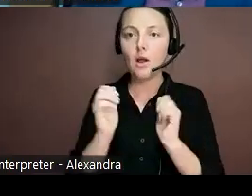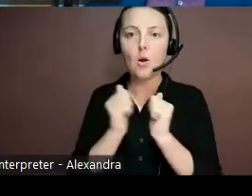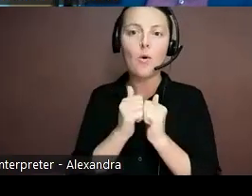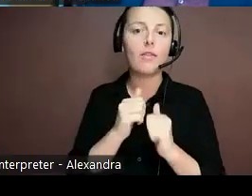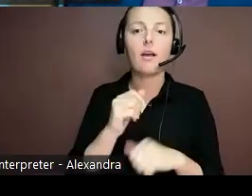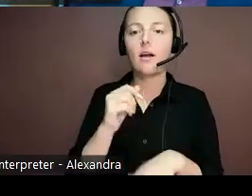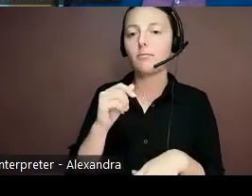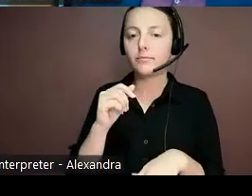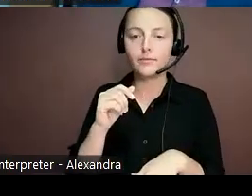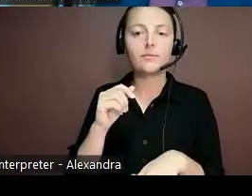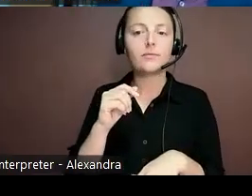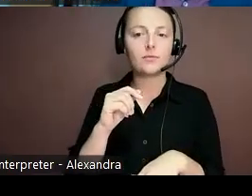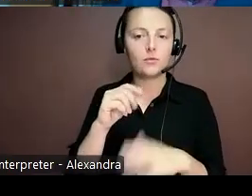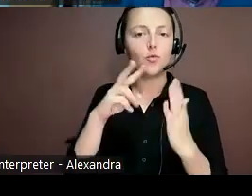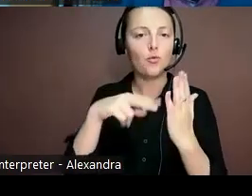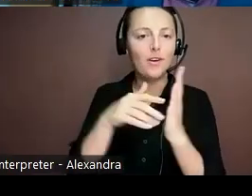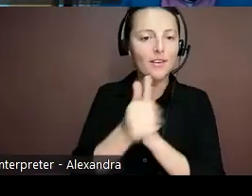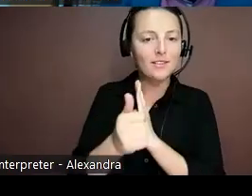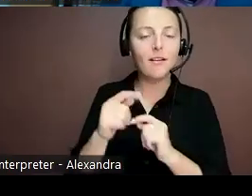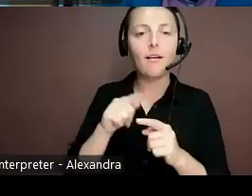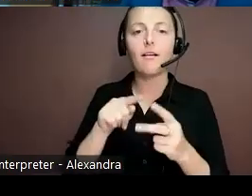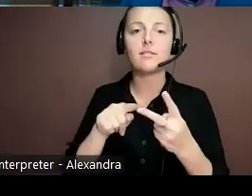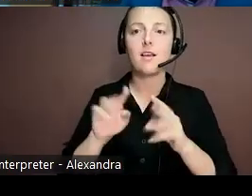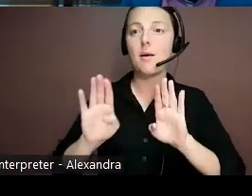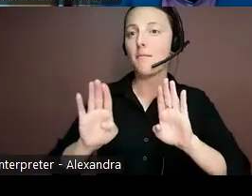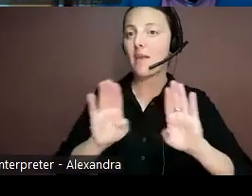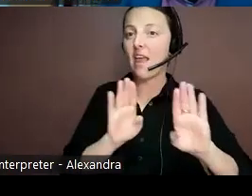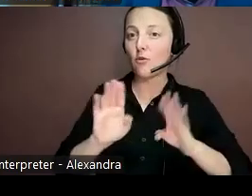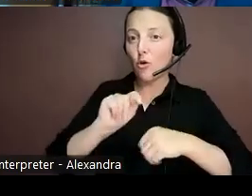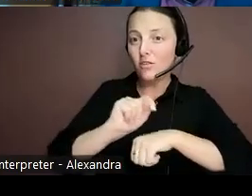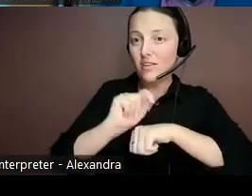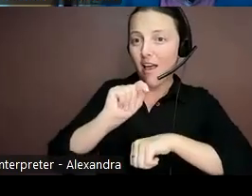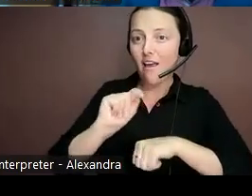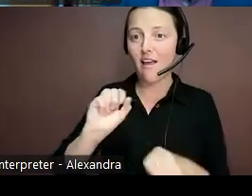uh some paradigms from u cognitive or effective science uh and and found some of